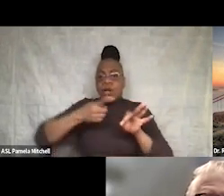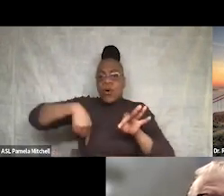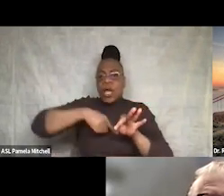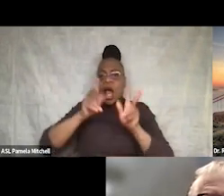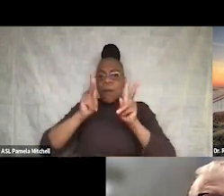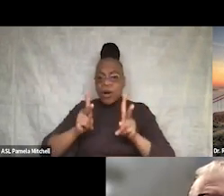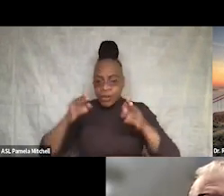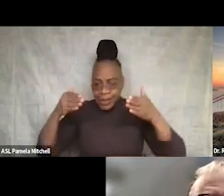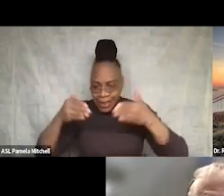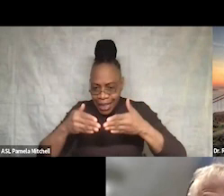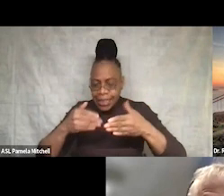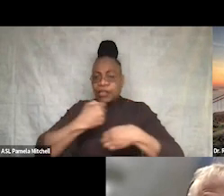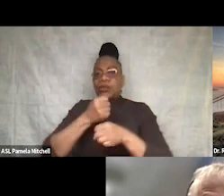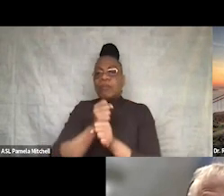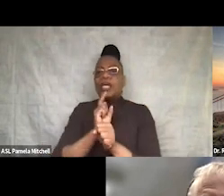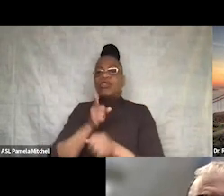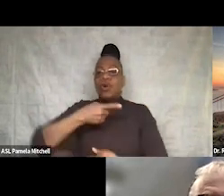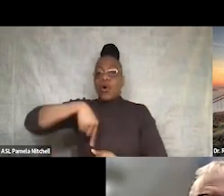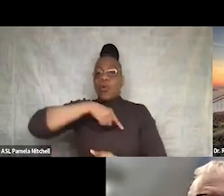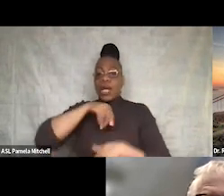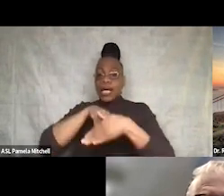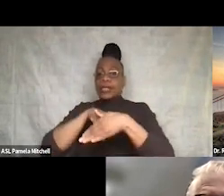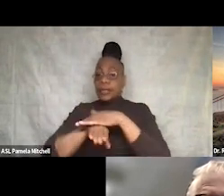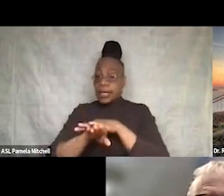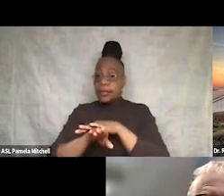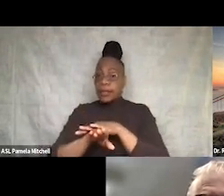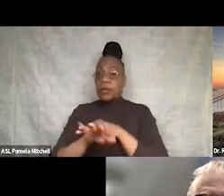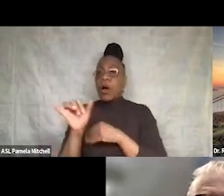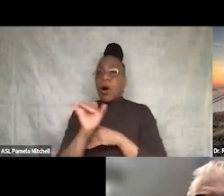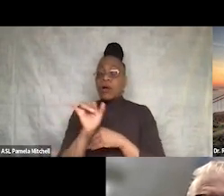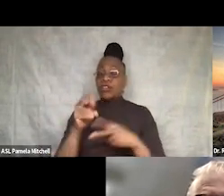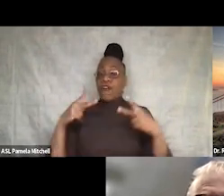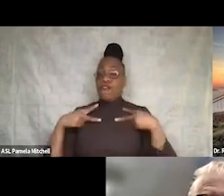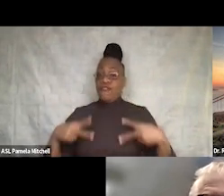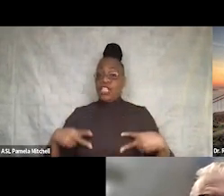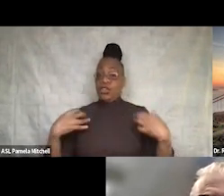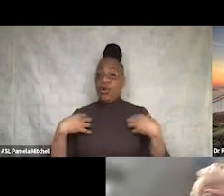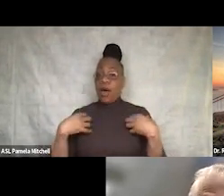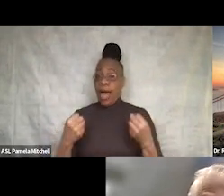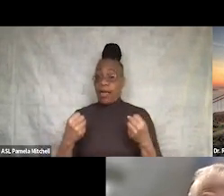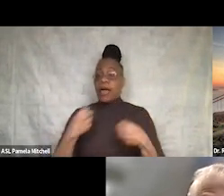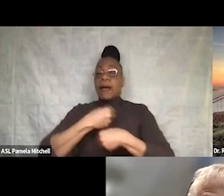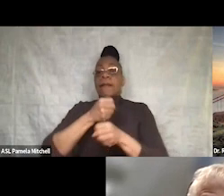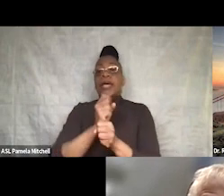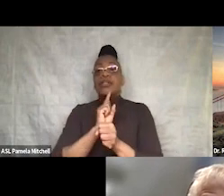making sure we are accessible, that is huge, physical health, making sure that social-emotional health,